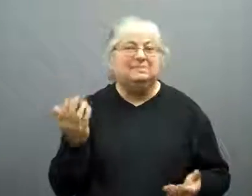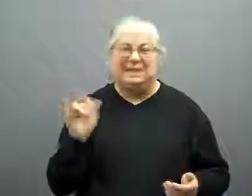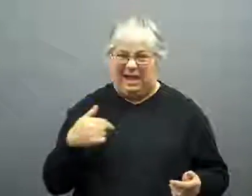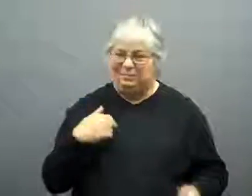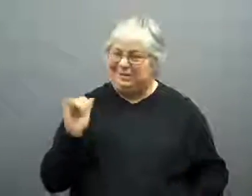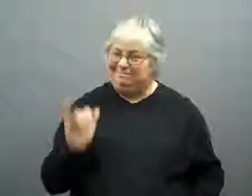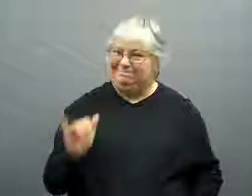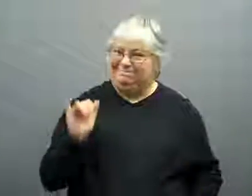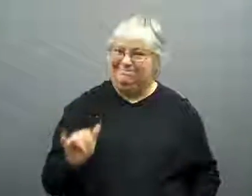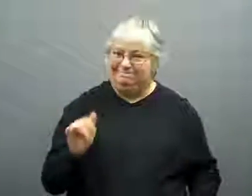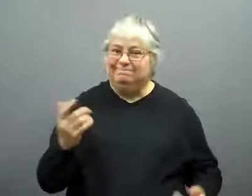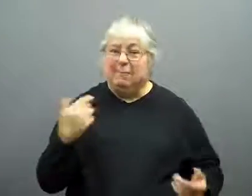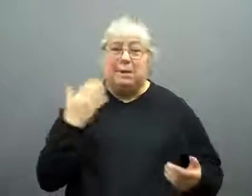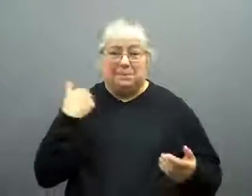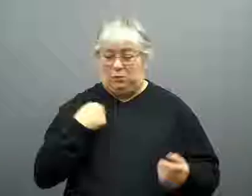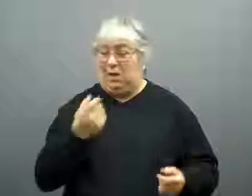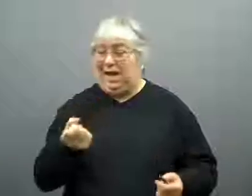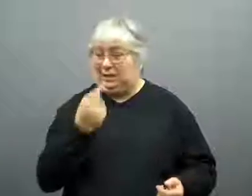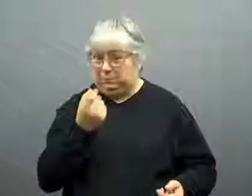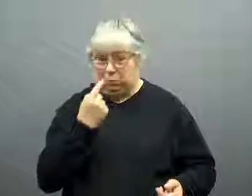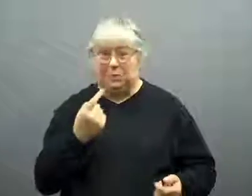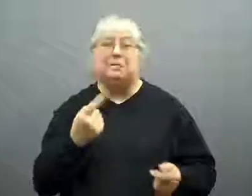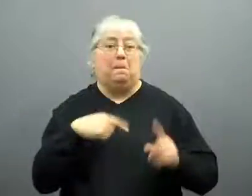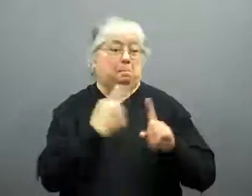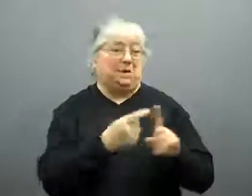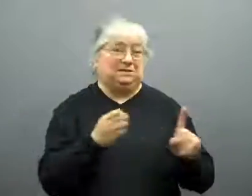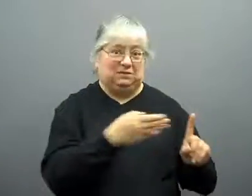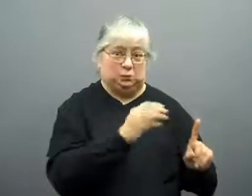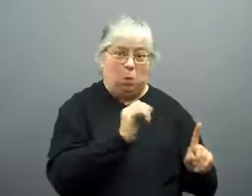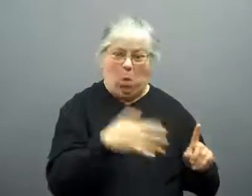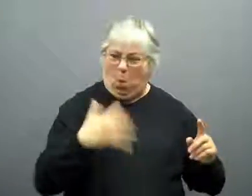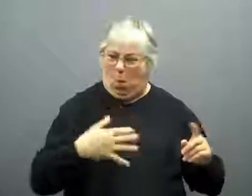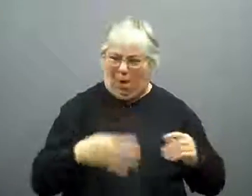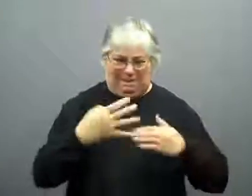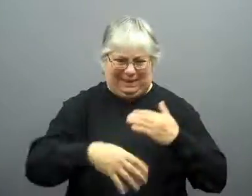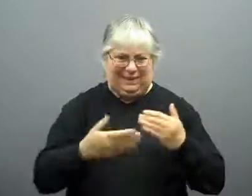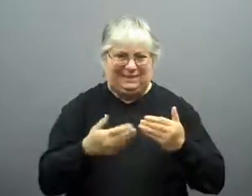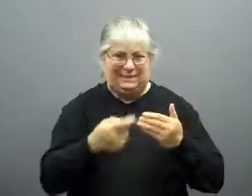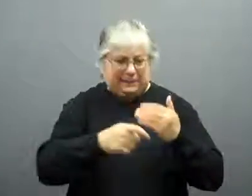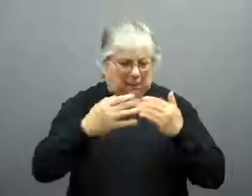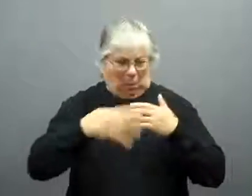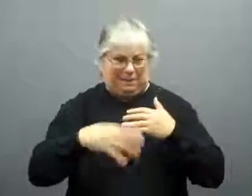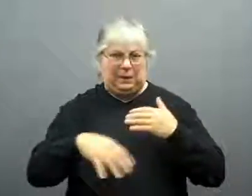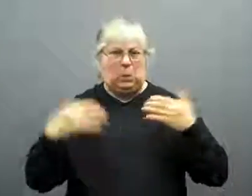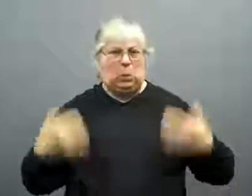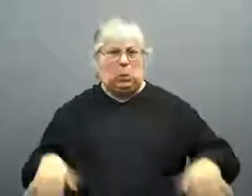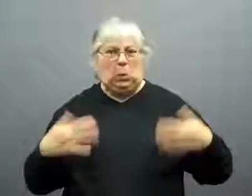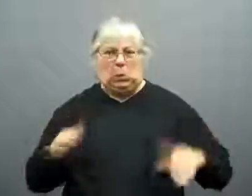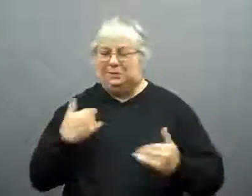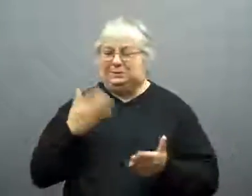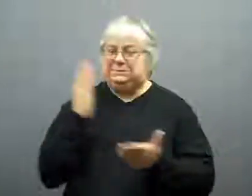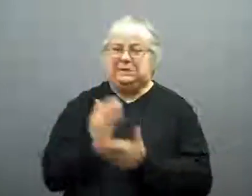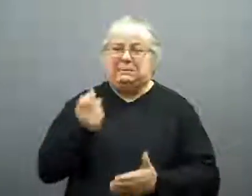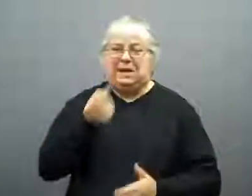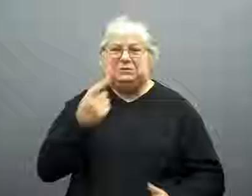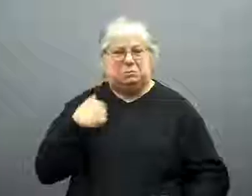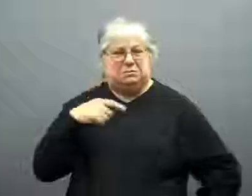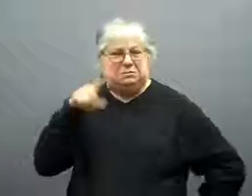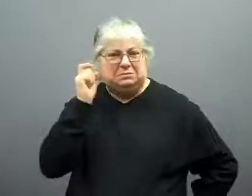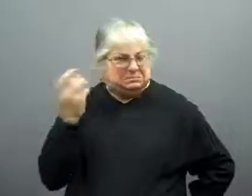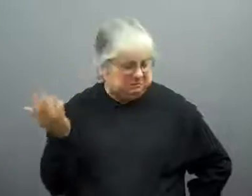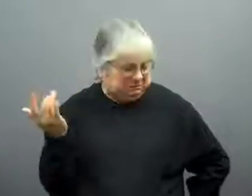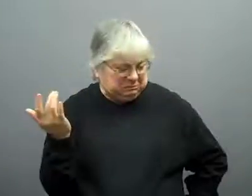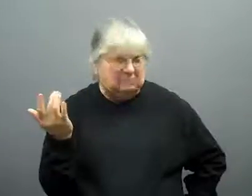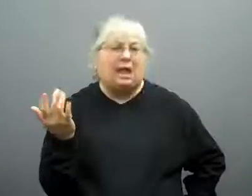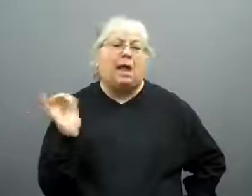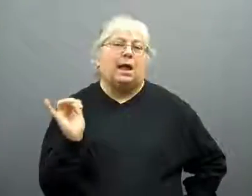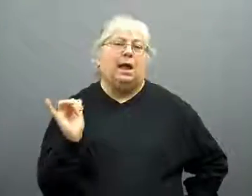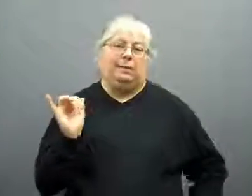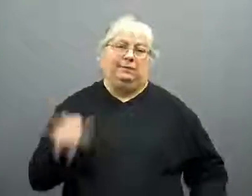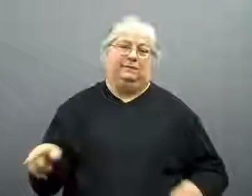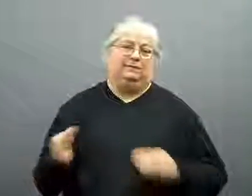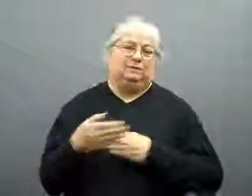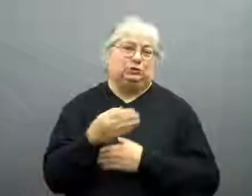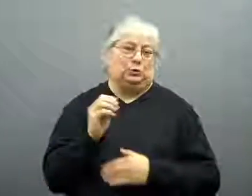I had taken aspirin as well as fish oil, and noticed I bled very easily.